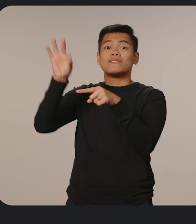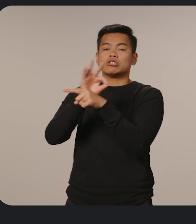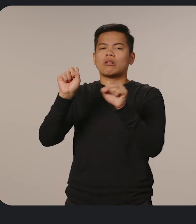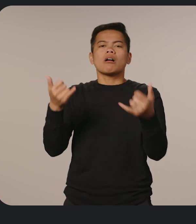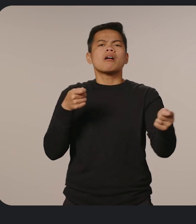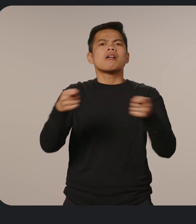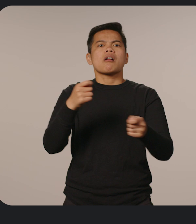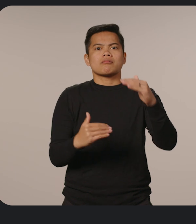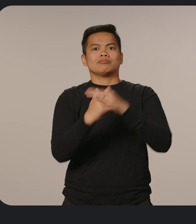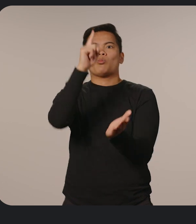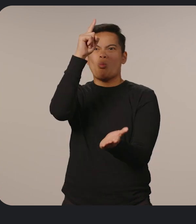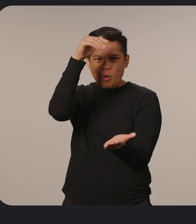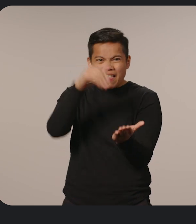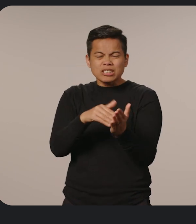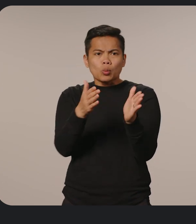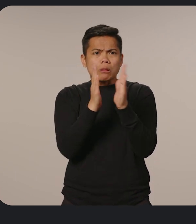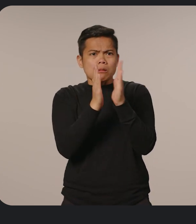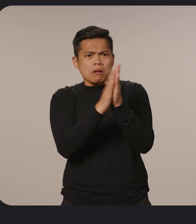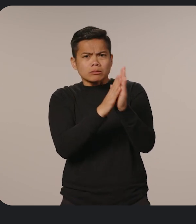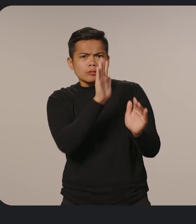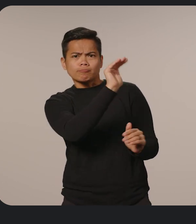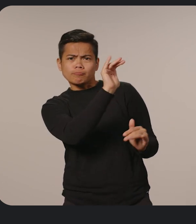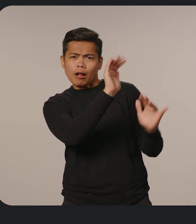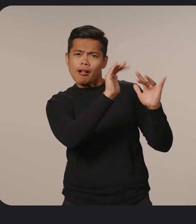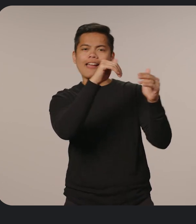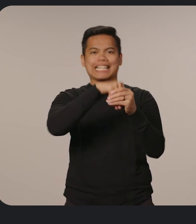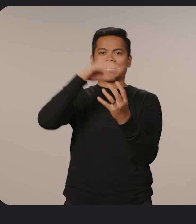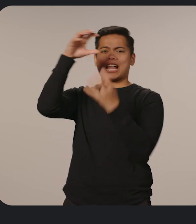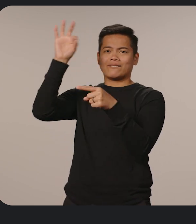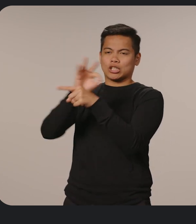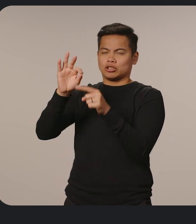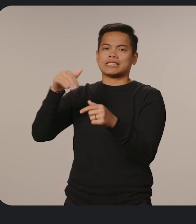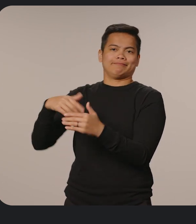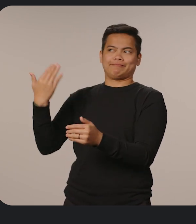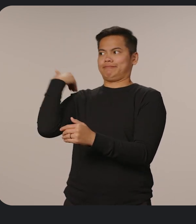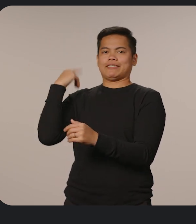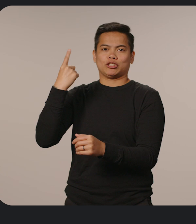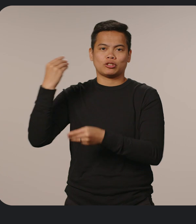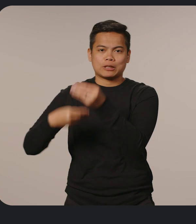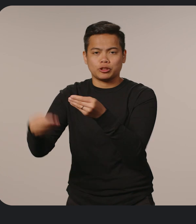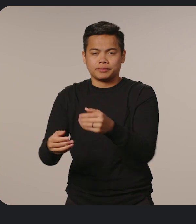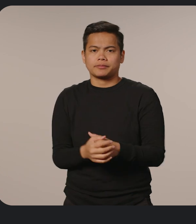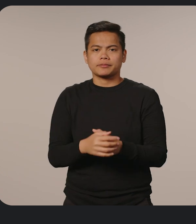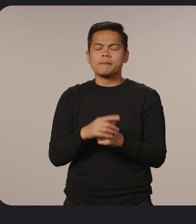handle up to 1 000 requests in parallel that is one thousand times more than in